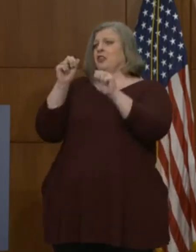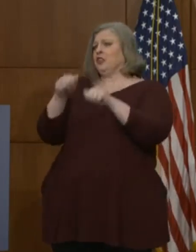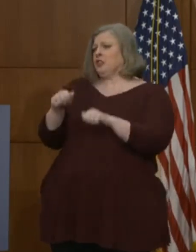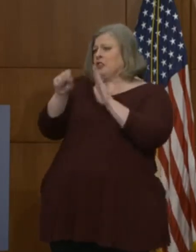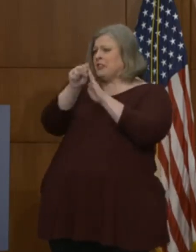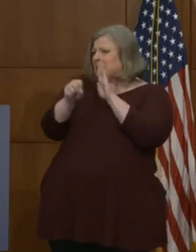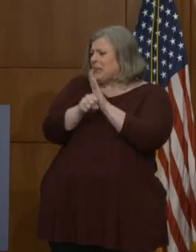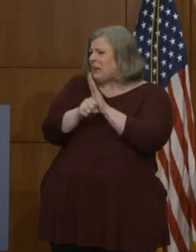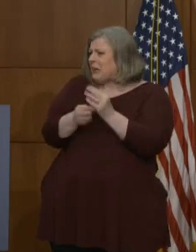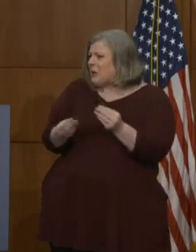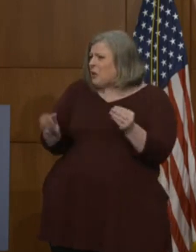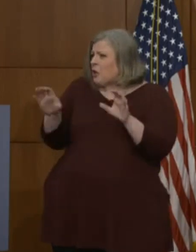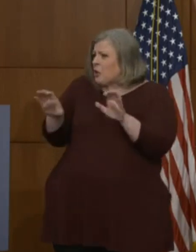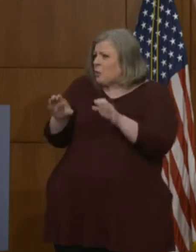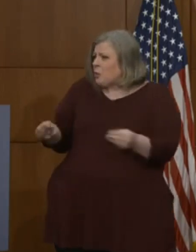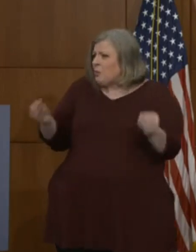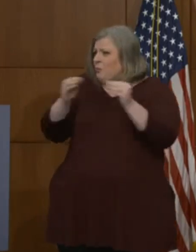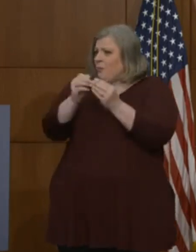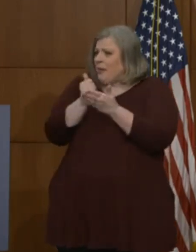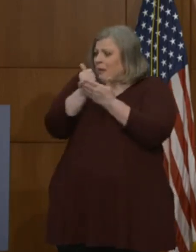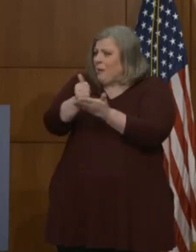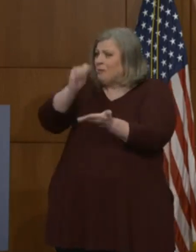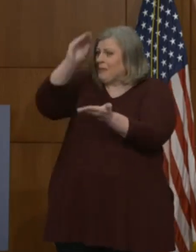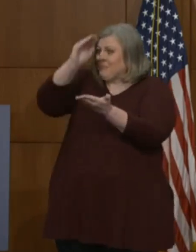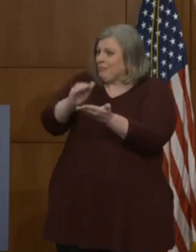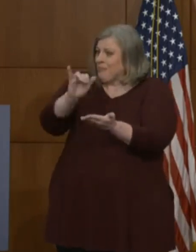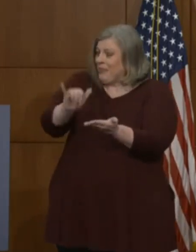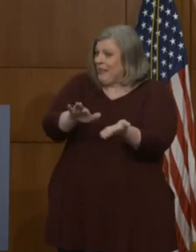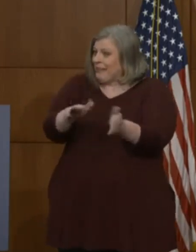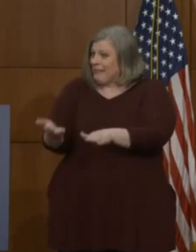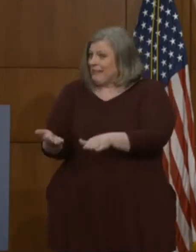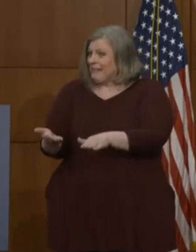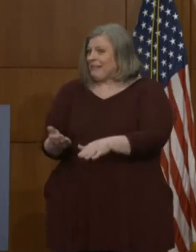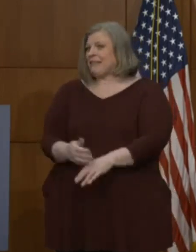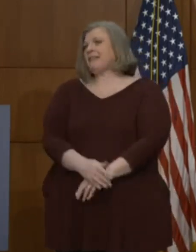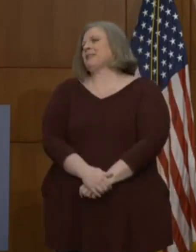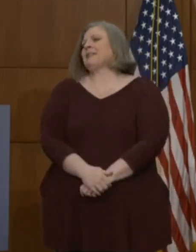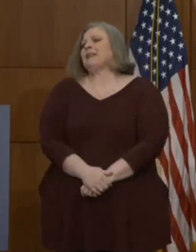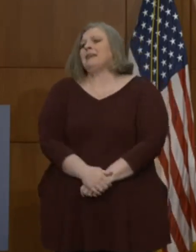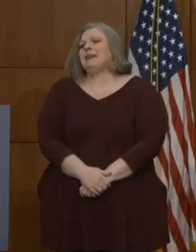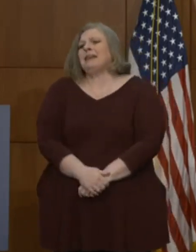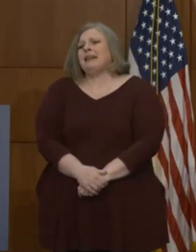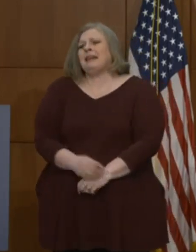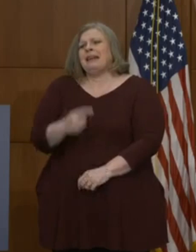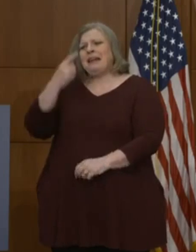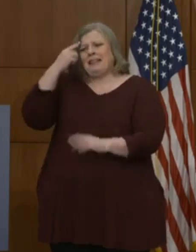STATE HAS HAS REALLY STEPPED UP AND DONE EVERYTHING POSSIBLE- AND DONE EVERYTHING POSSIBLE- AS I HAVE SAID KATE- THESE ARE